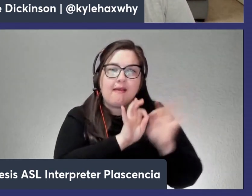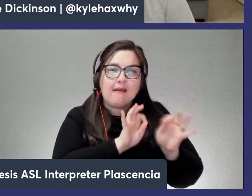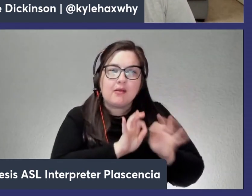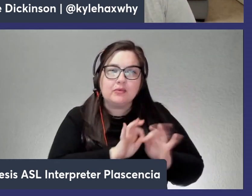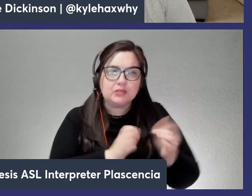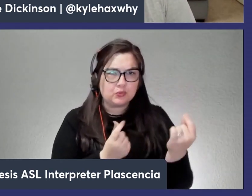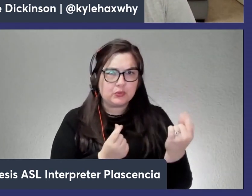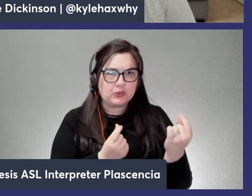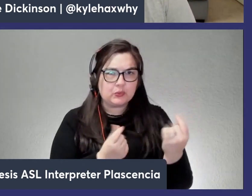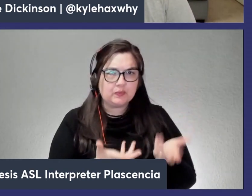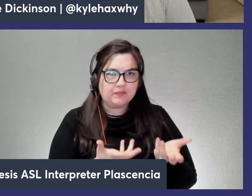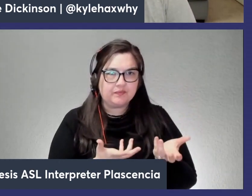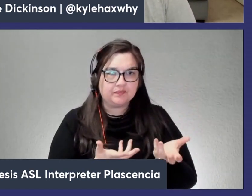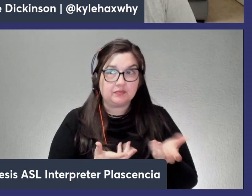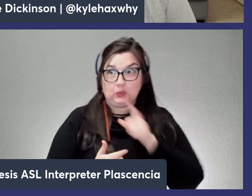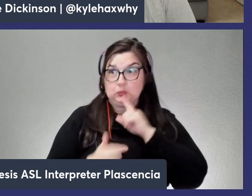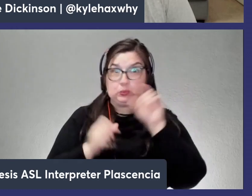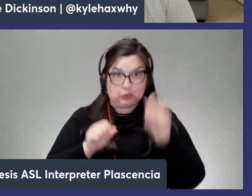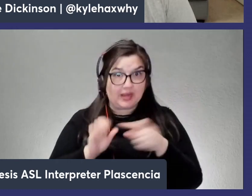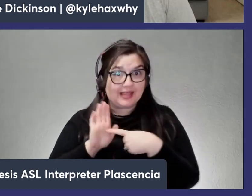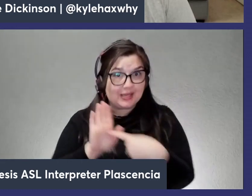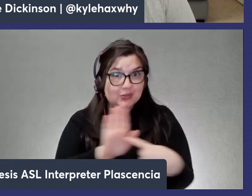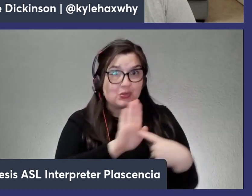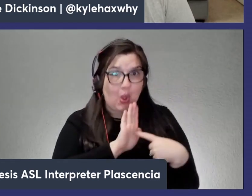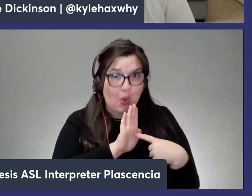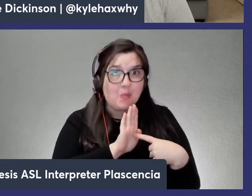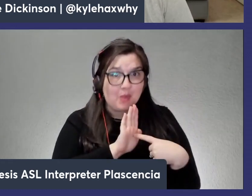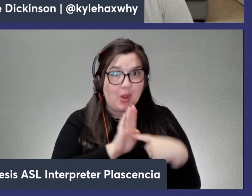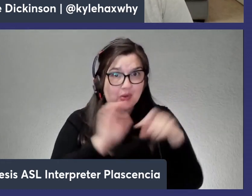I can do a demo, and when we get to a demo session,